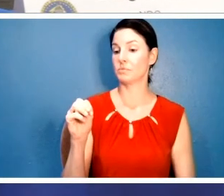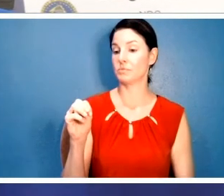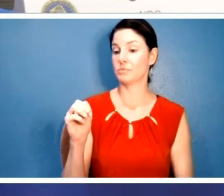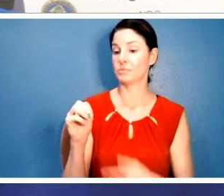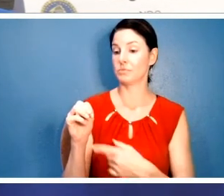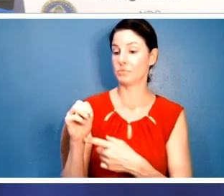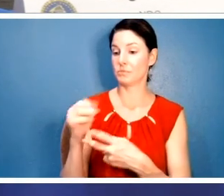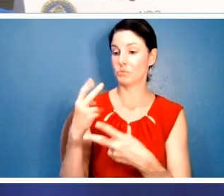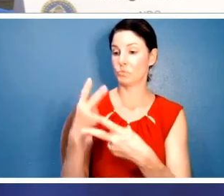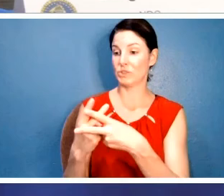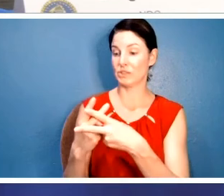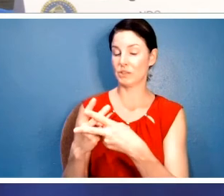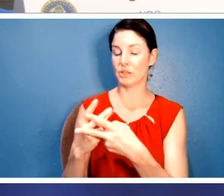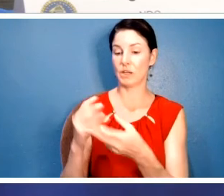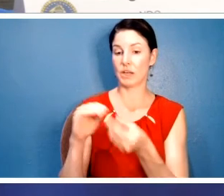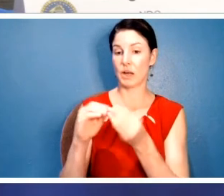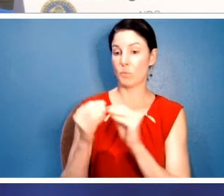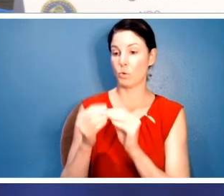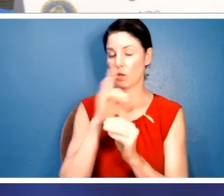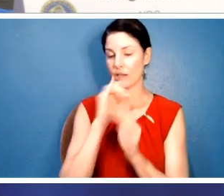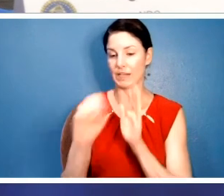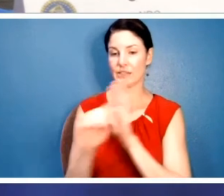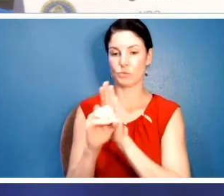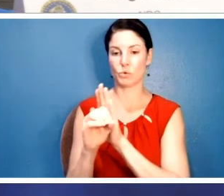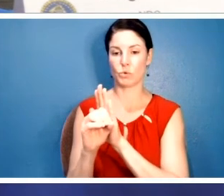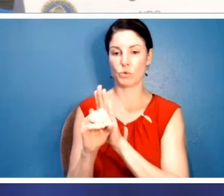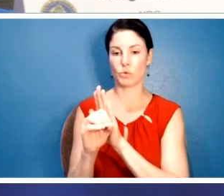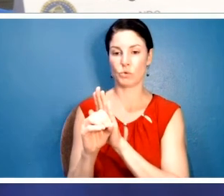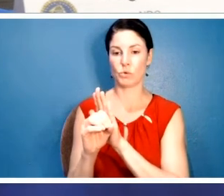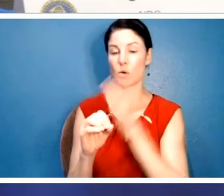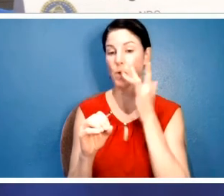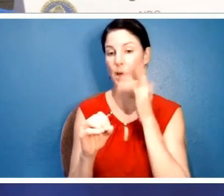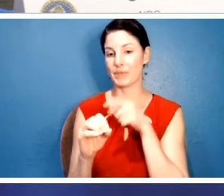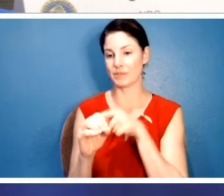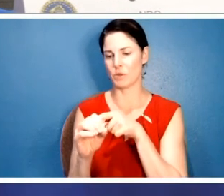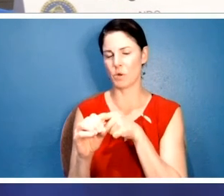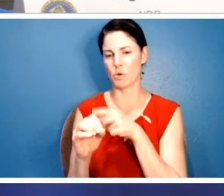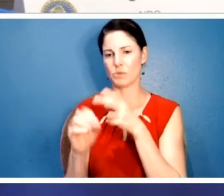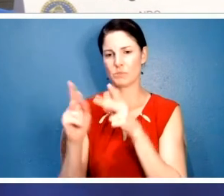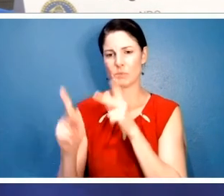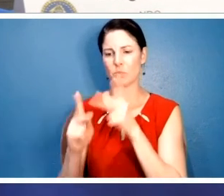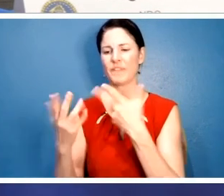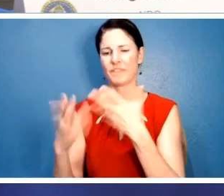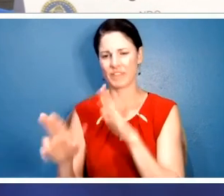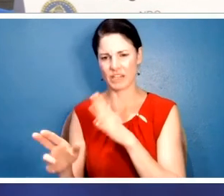SacGov: According to the database, there are no people there all of those people have been reallocated to where they came from.